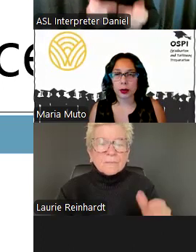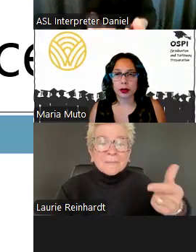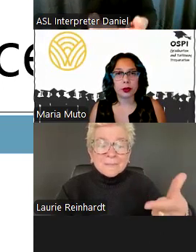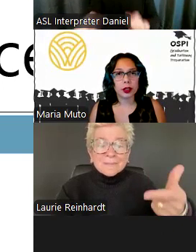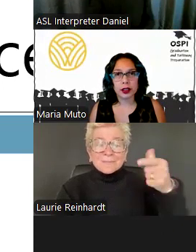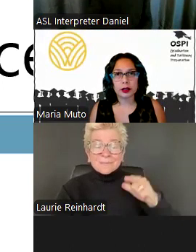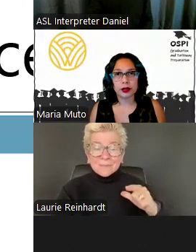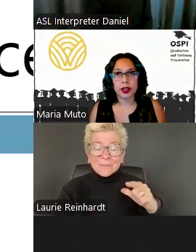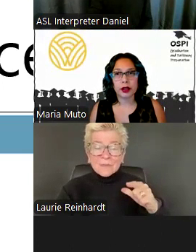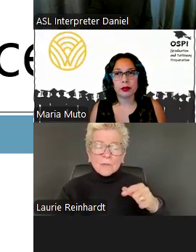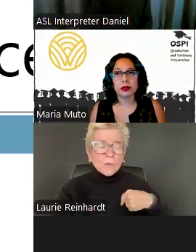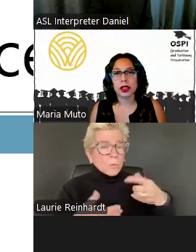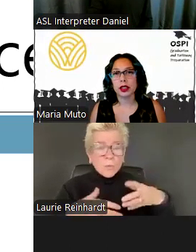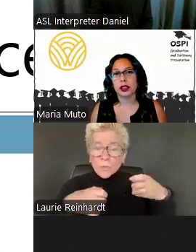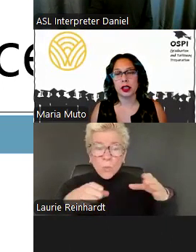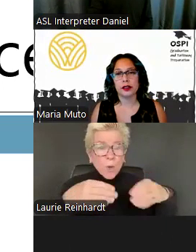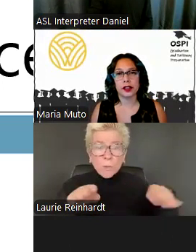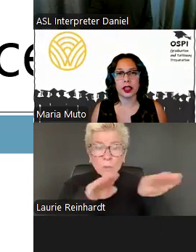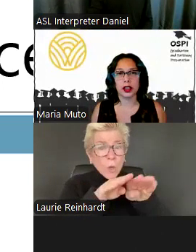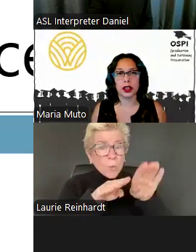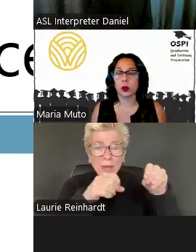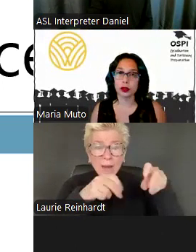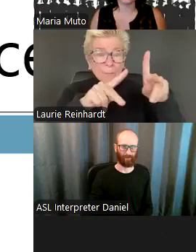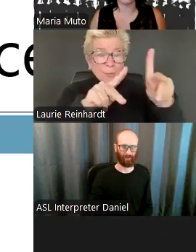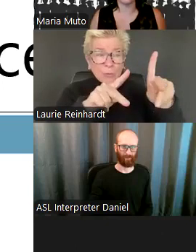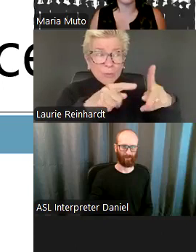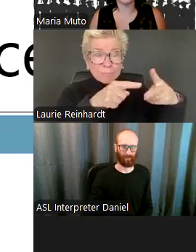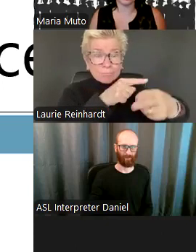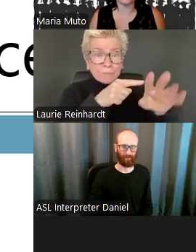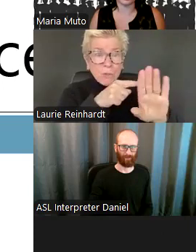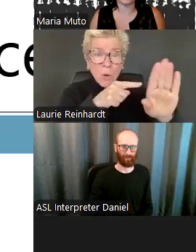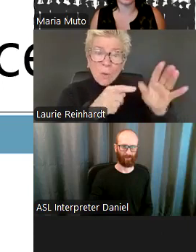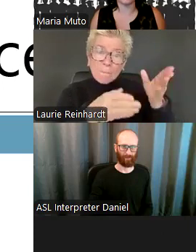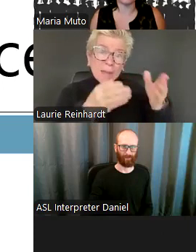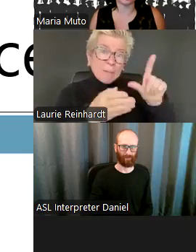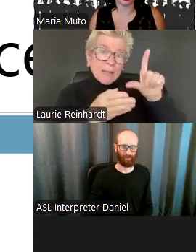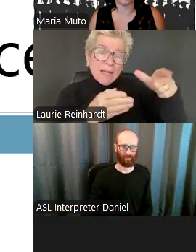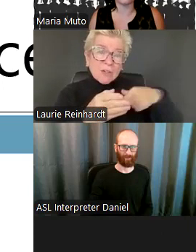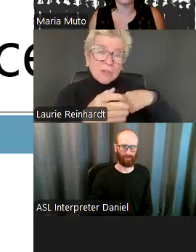opportunity for them in case they want to or decide that a four-year college is